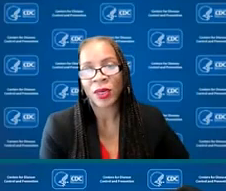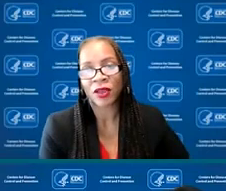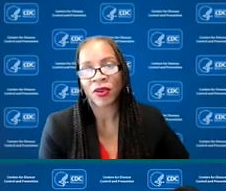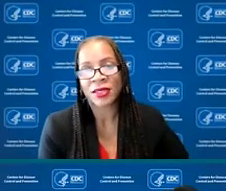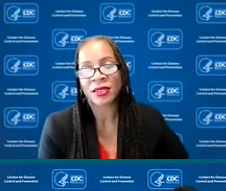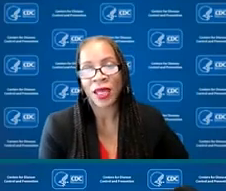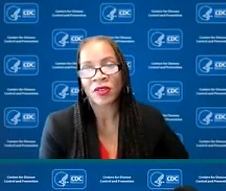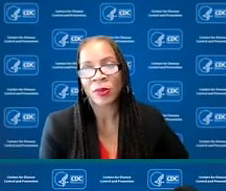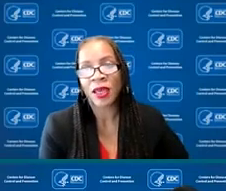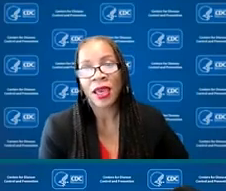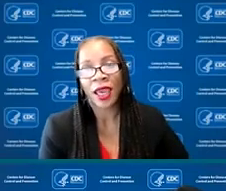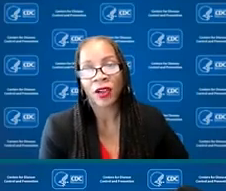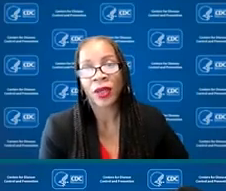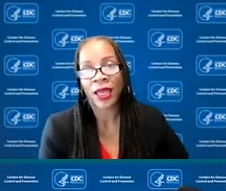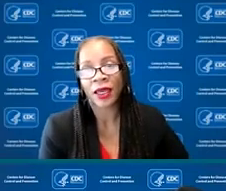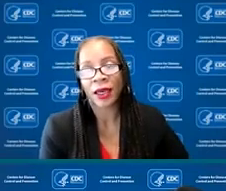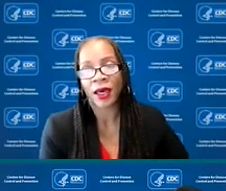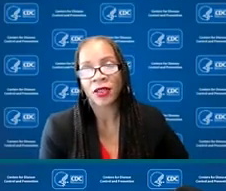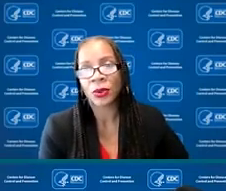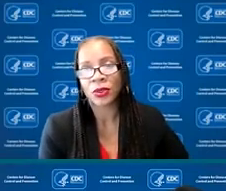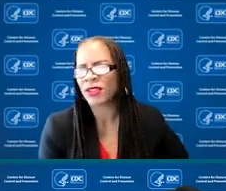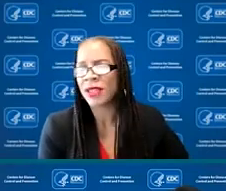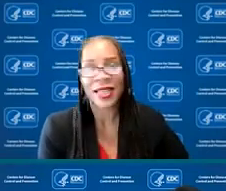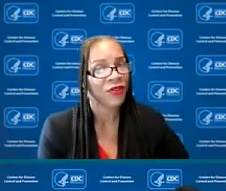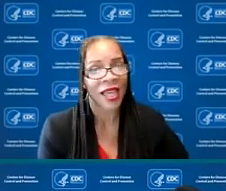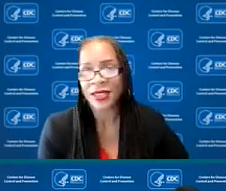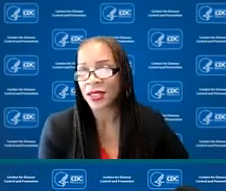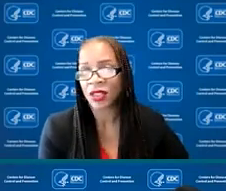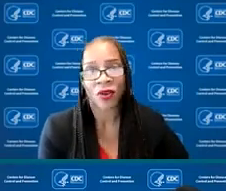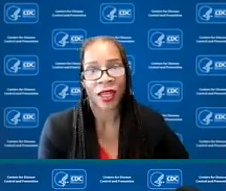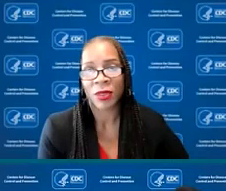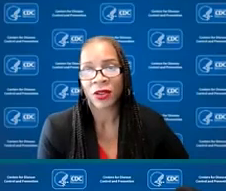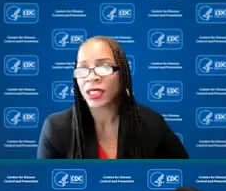and crisis management and creating tools. There are lots of classes and training materials.